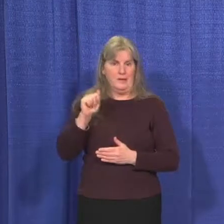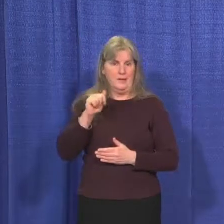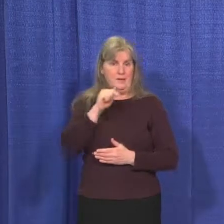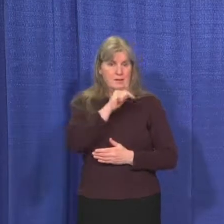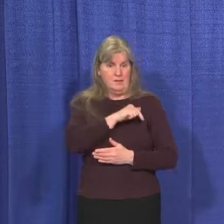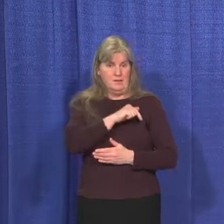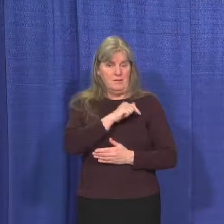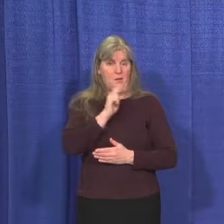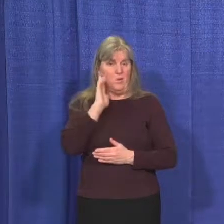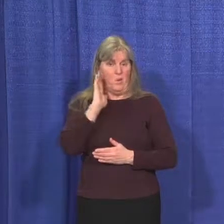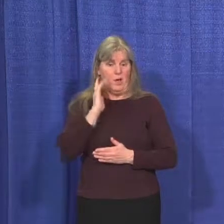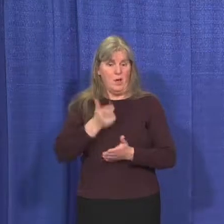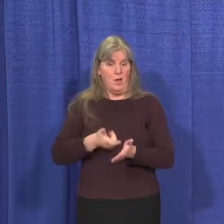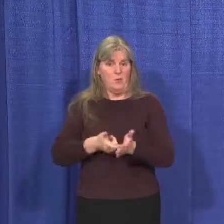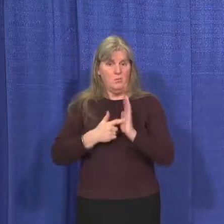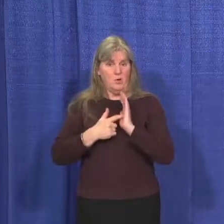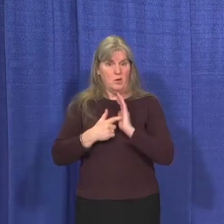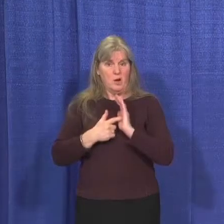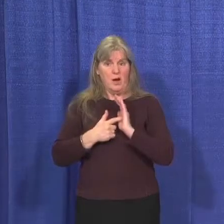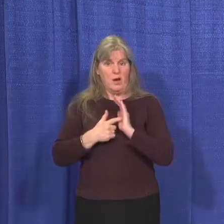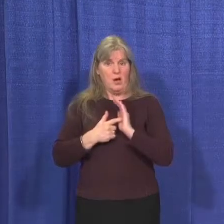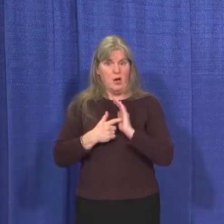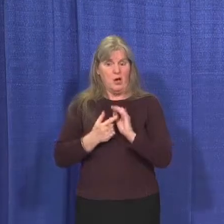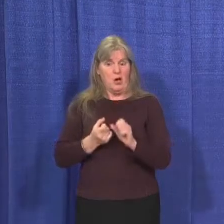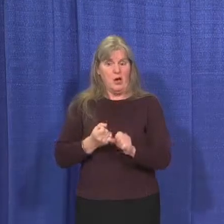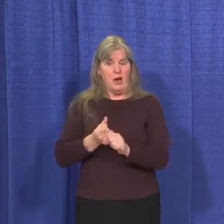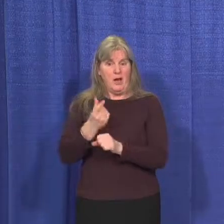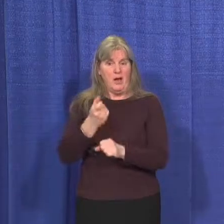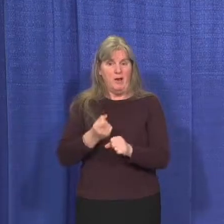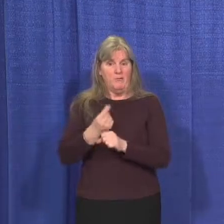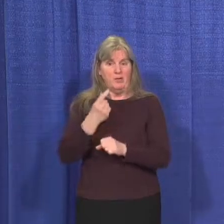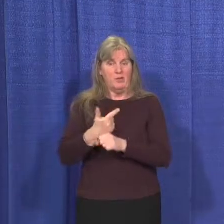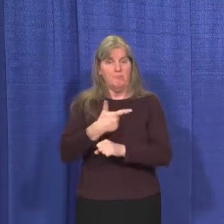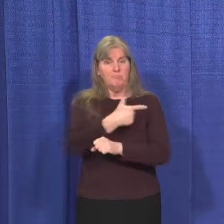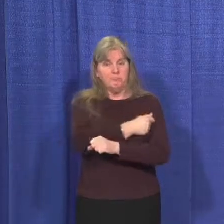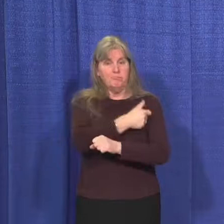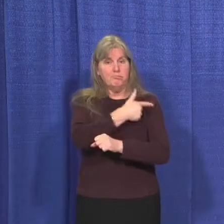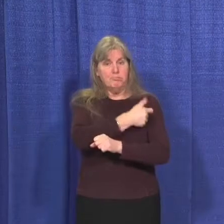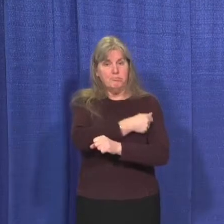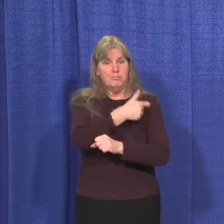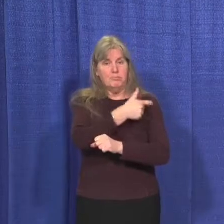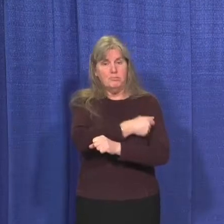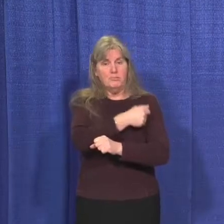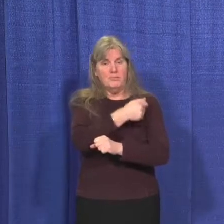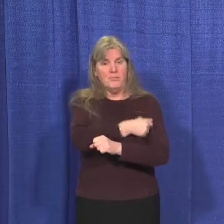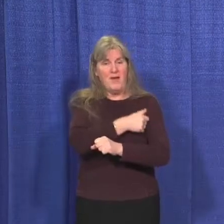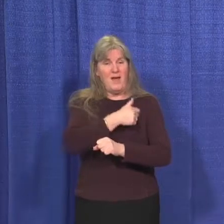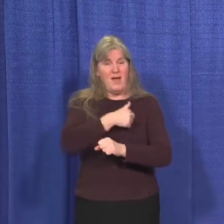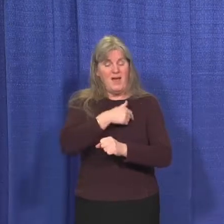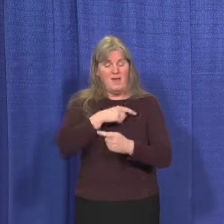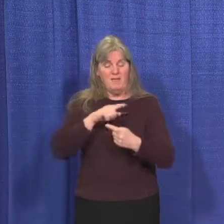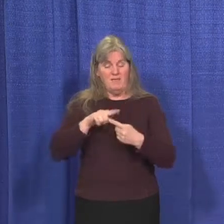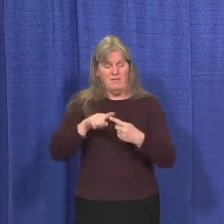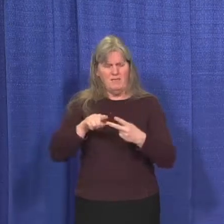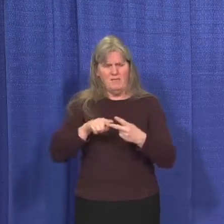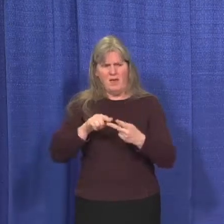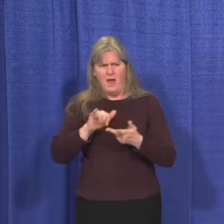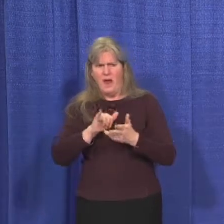require a couple of doses or something a year every year? Is there any new information on that?